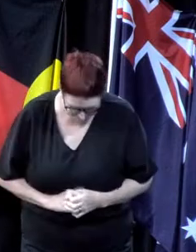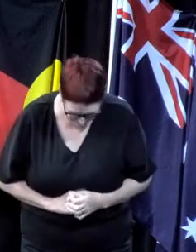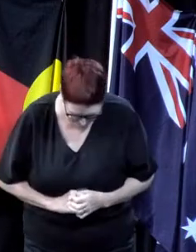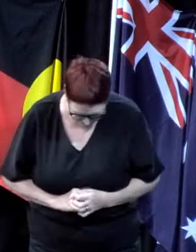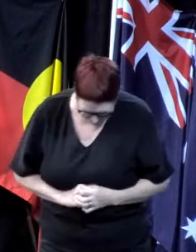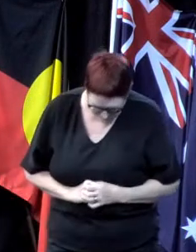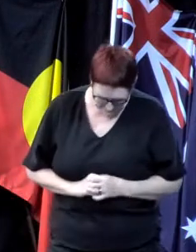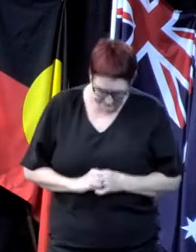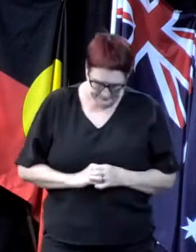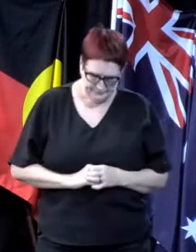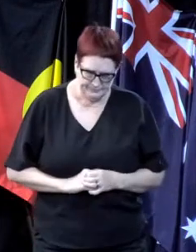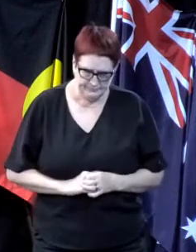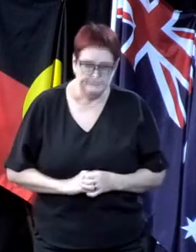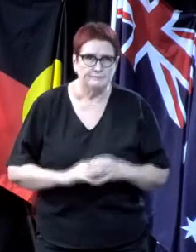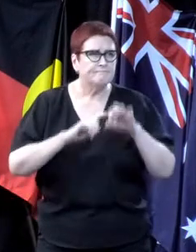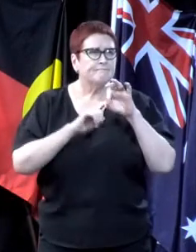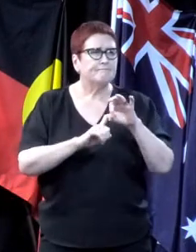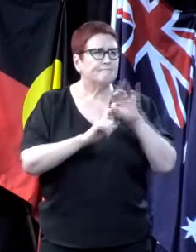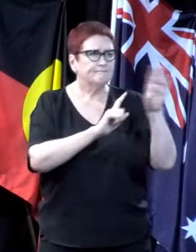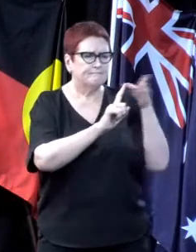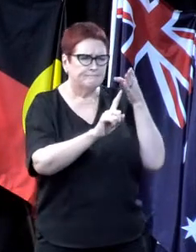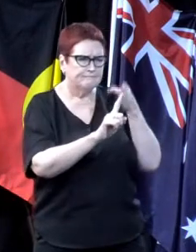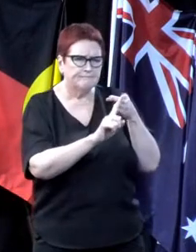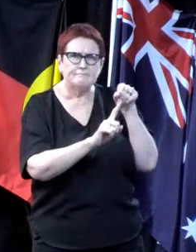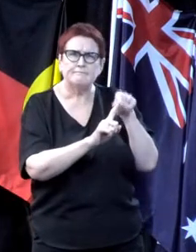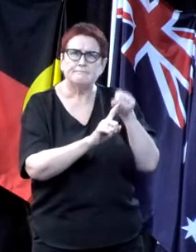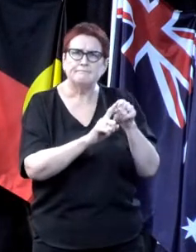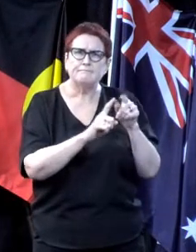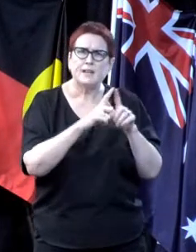I want to come back to the topic of departmentally imposed -